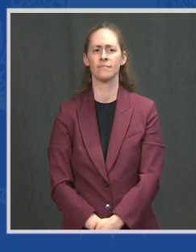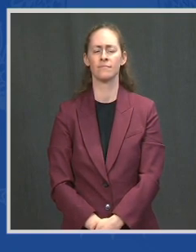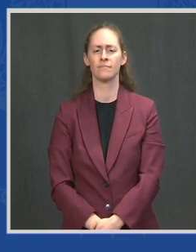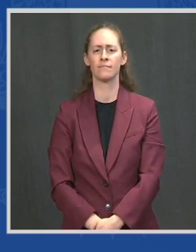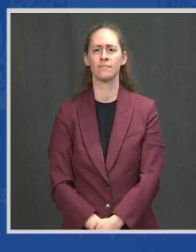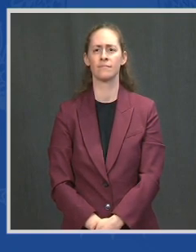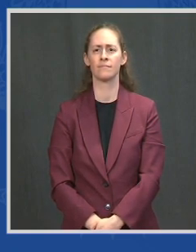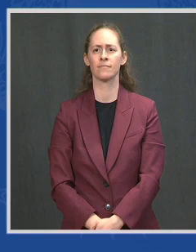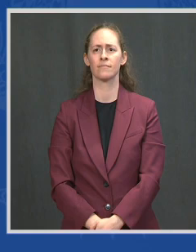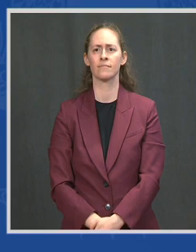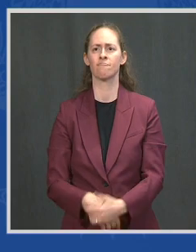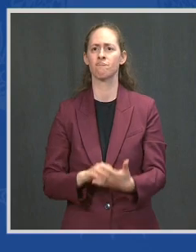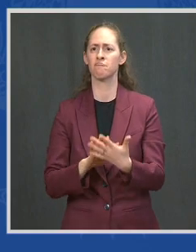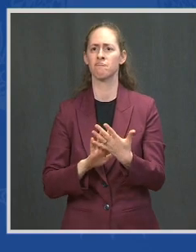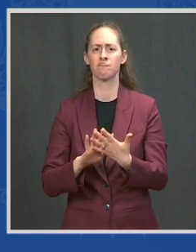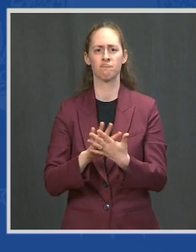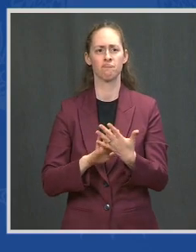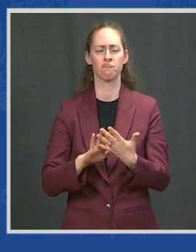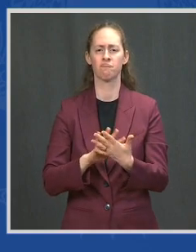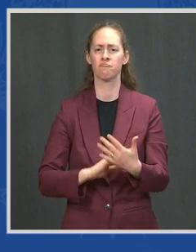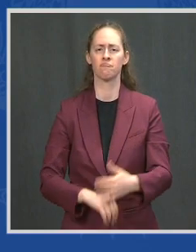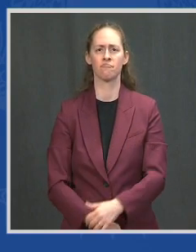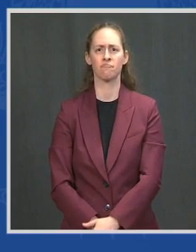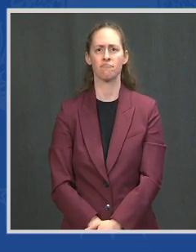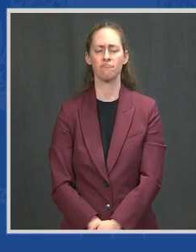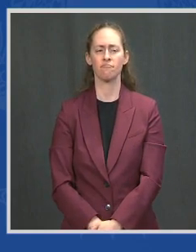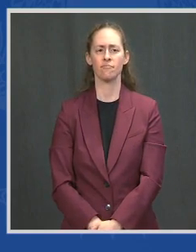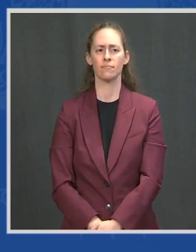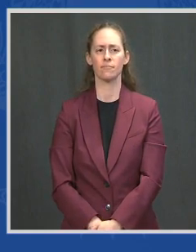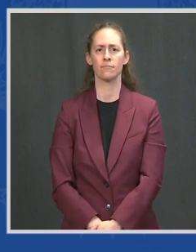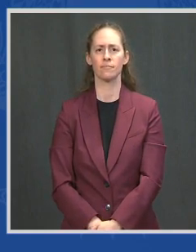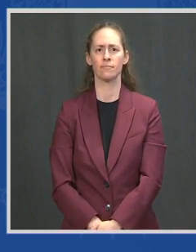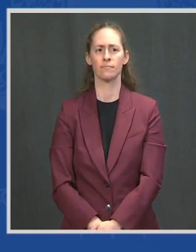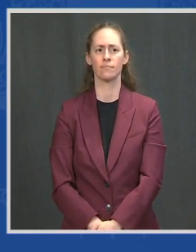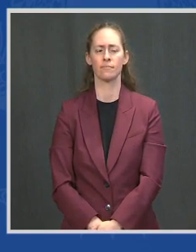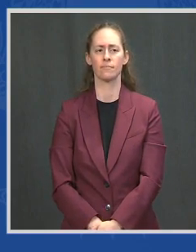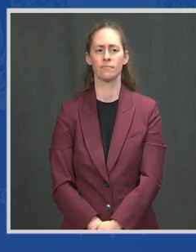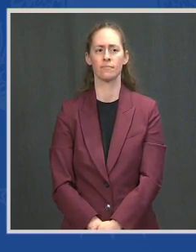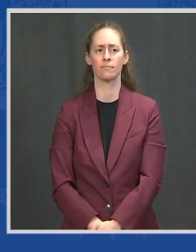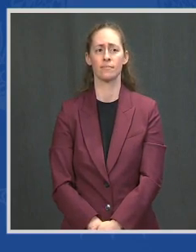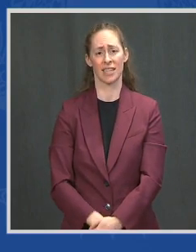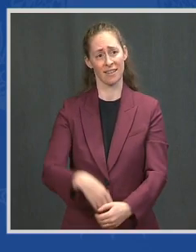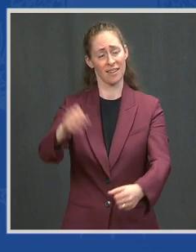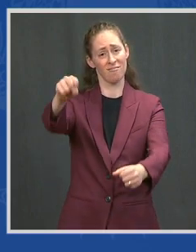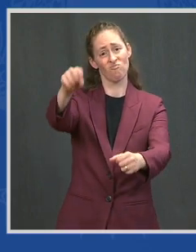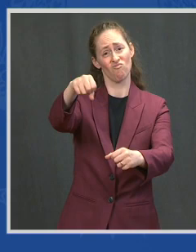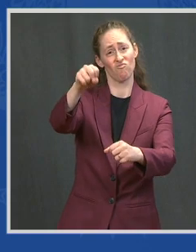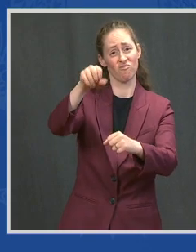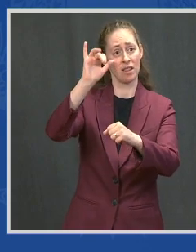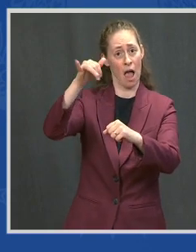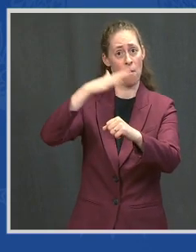The President: With who? The Press: With President Putin. The President: That is my hope and expectation. We're working on it. Thank you.